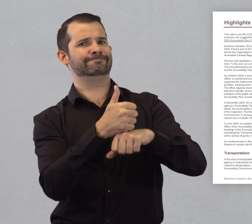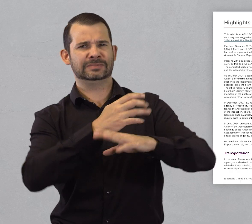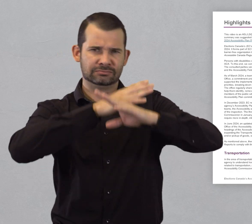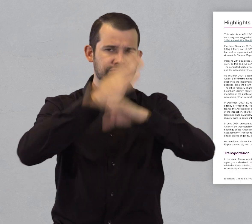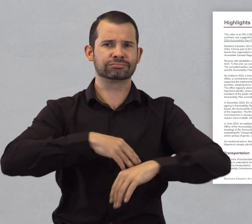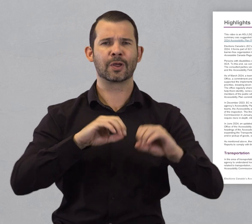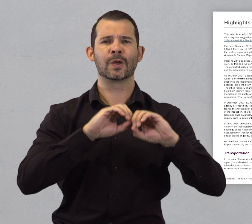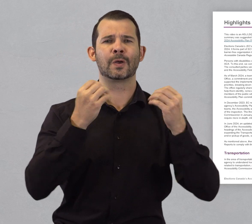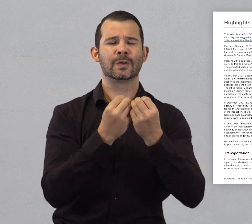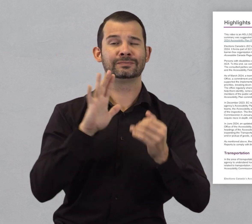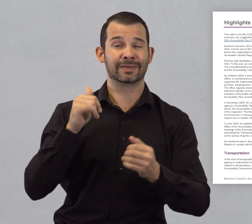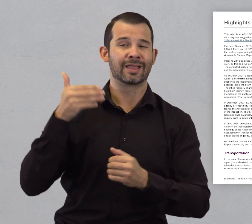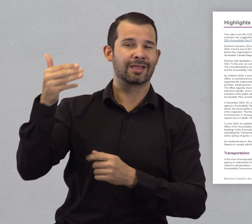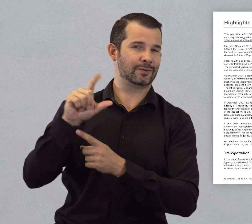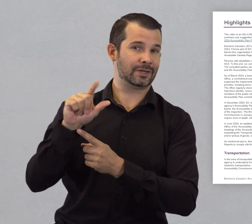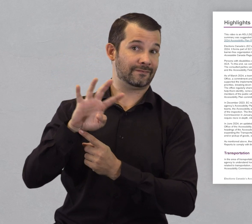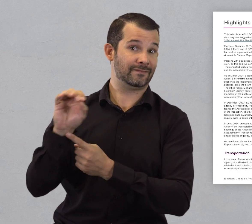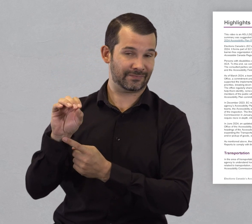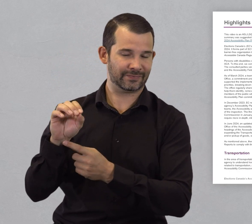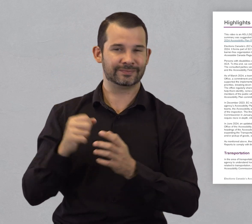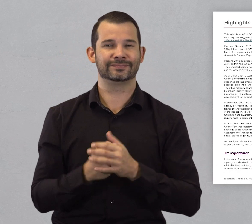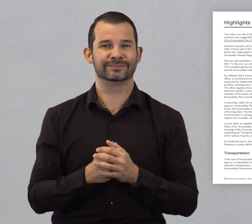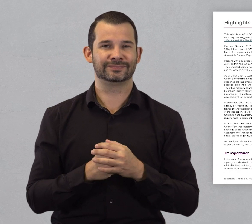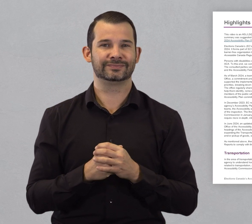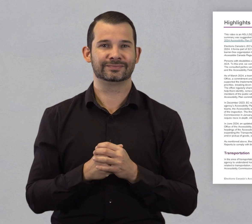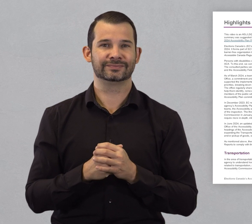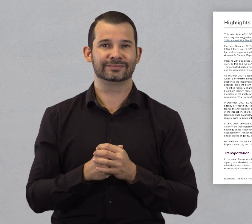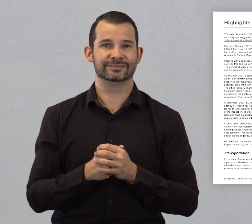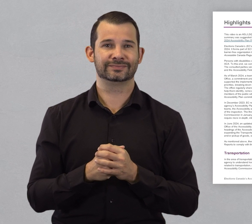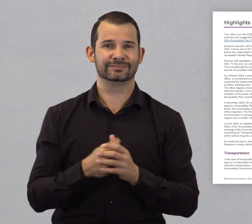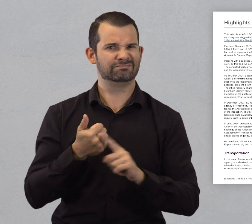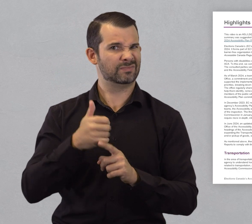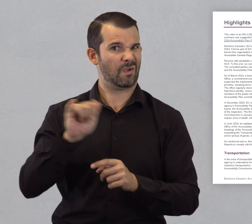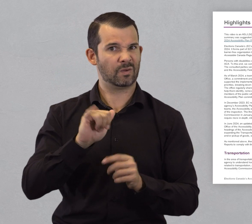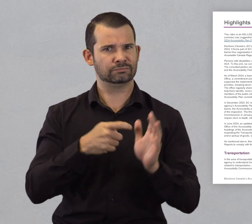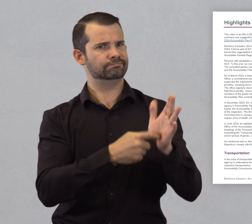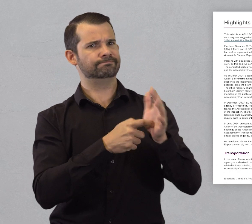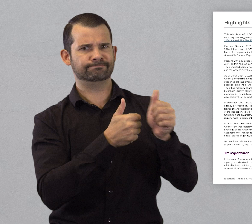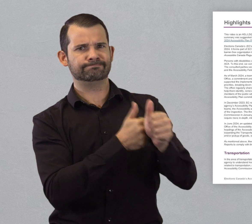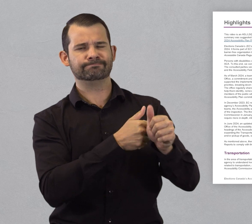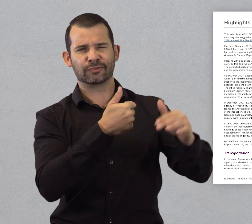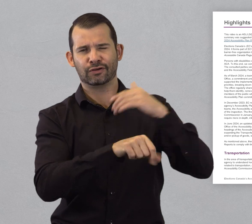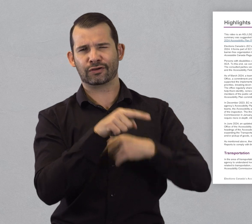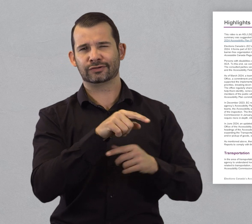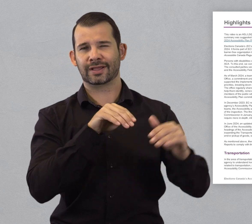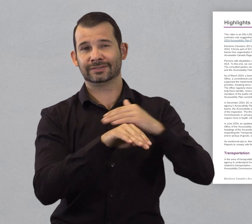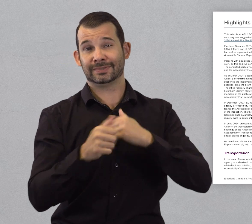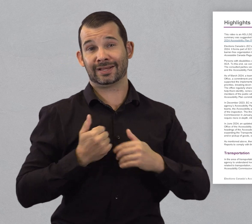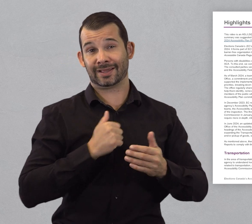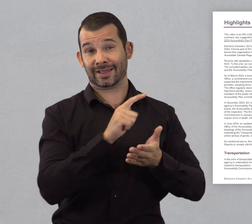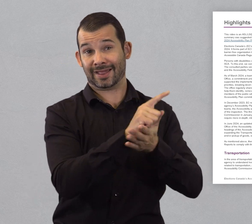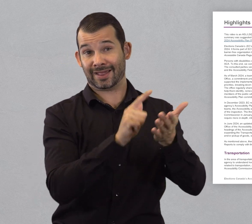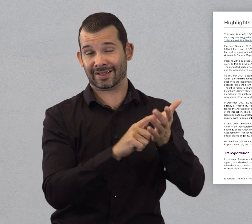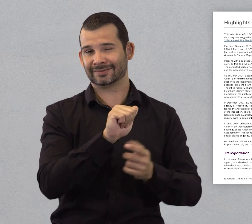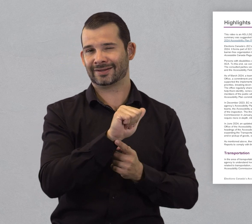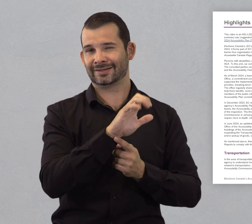create a barrier-free organization by 2040. It is also a requirement under the Accessible Canada Act